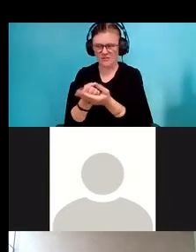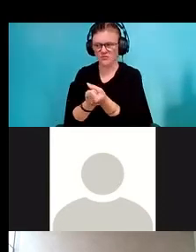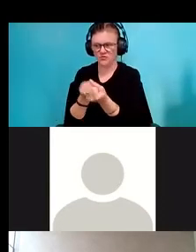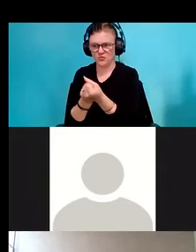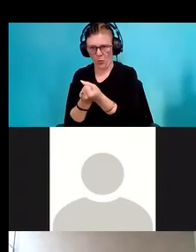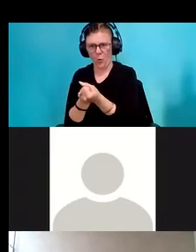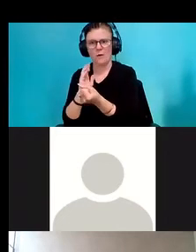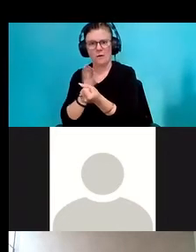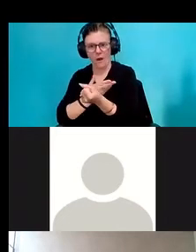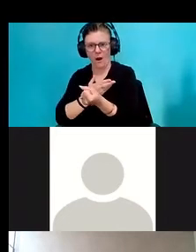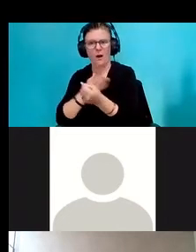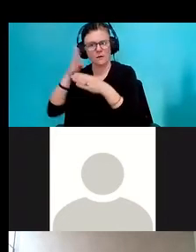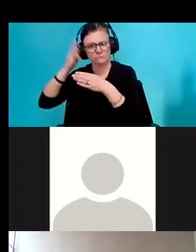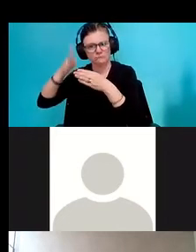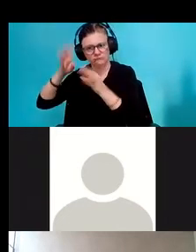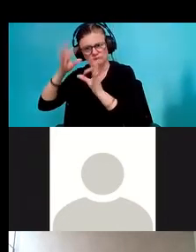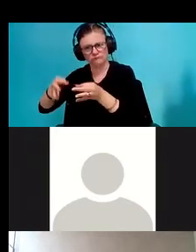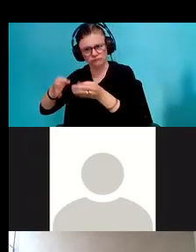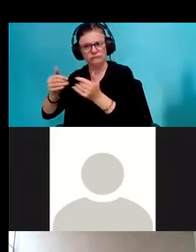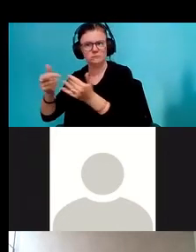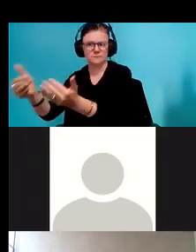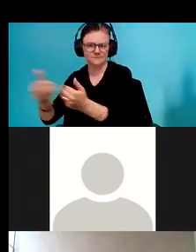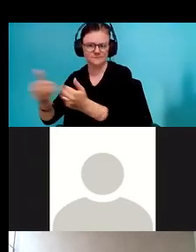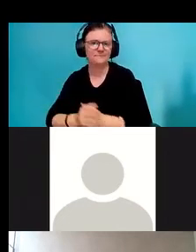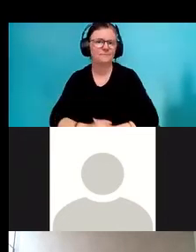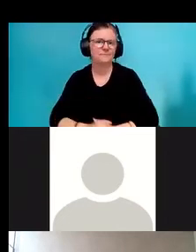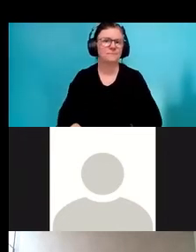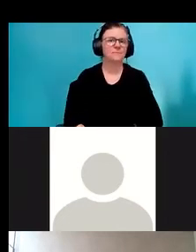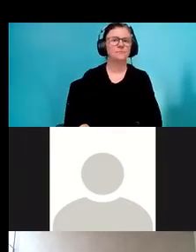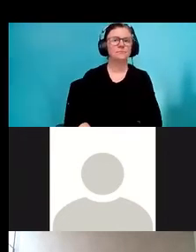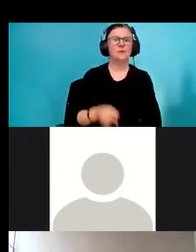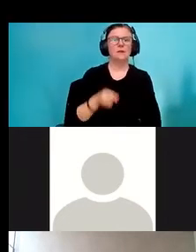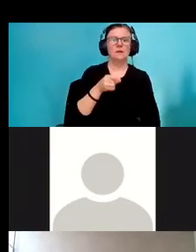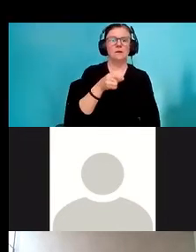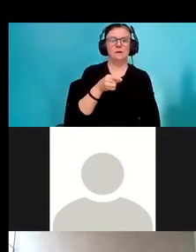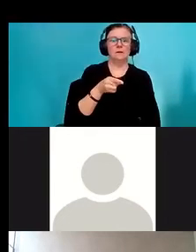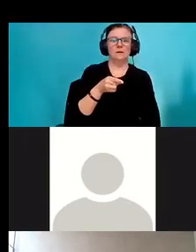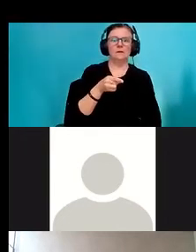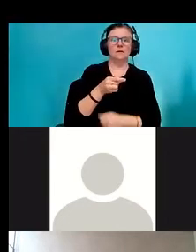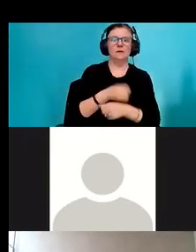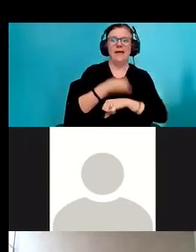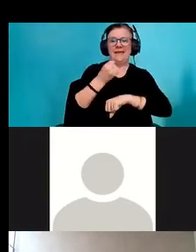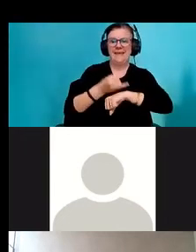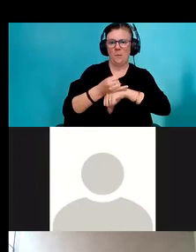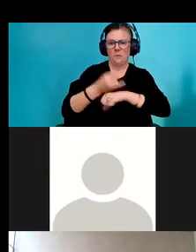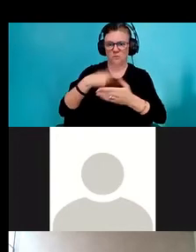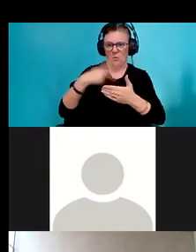on when you sit down to write a narrative. This grant is from the campus program.